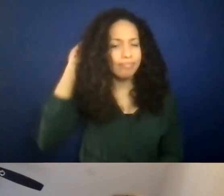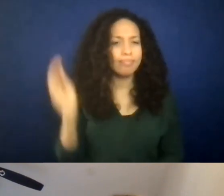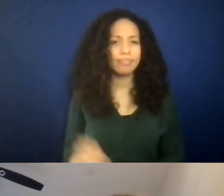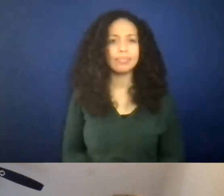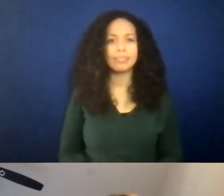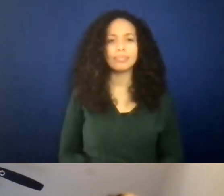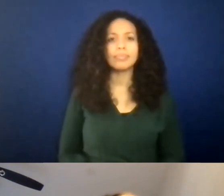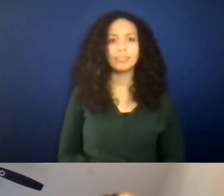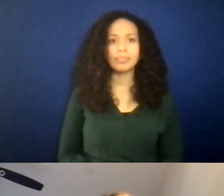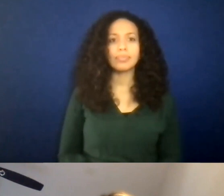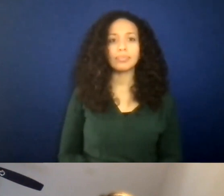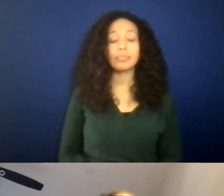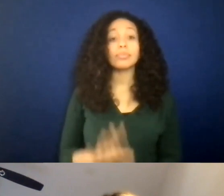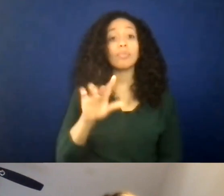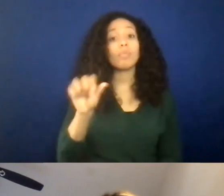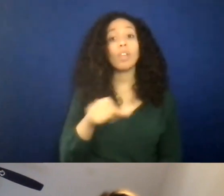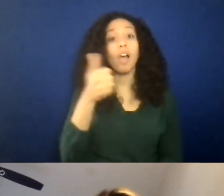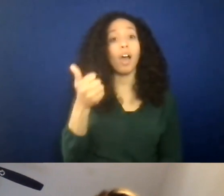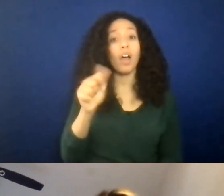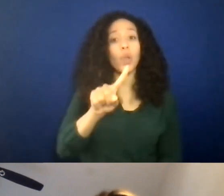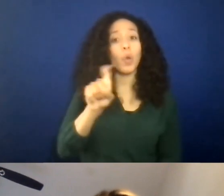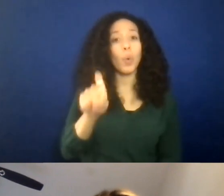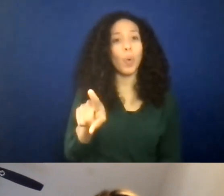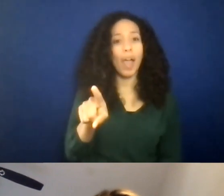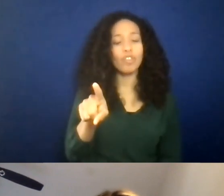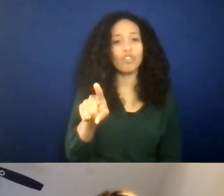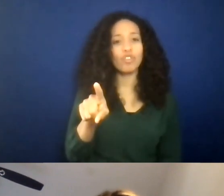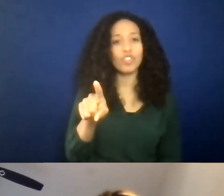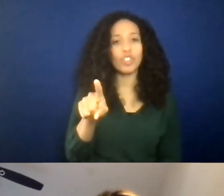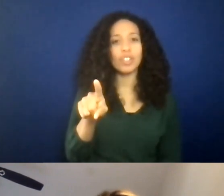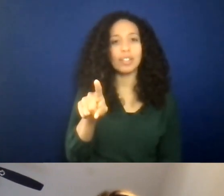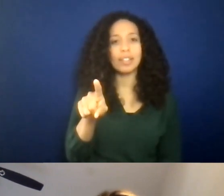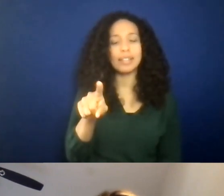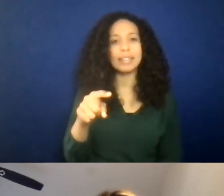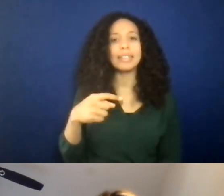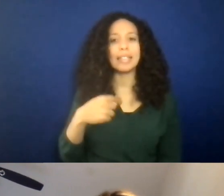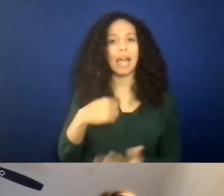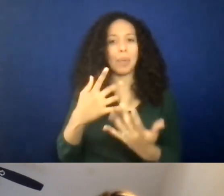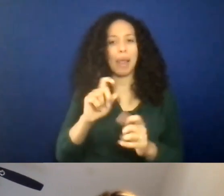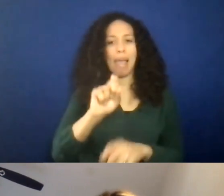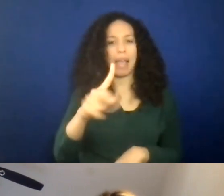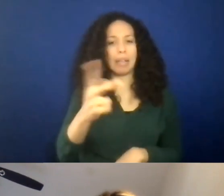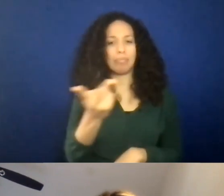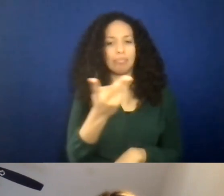The other question I was going to ask, um, both of you is what disputes you see